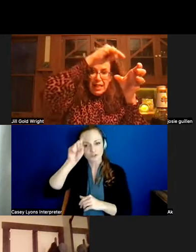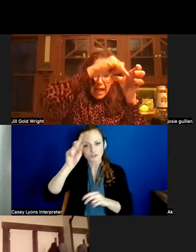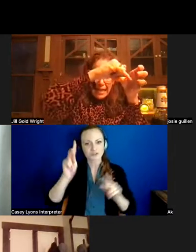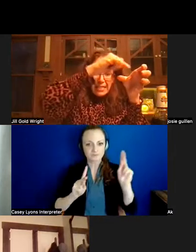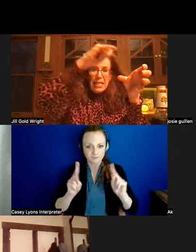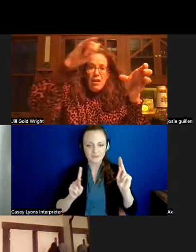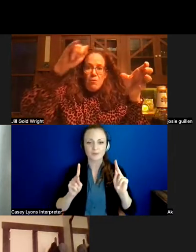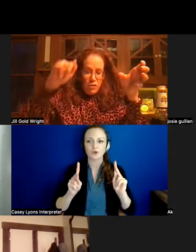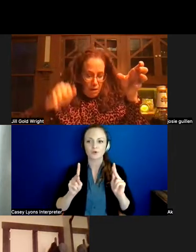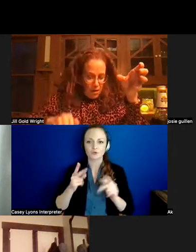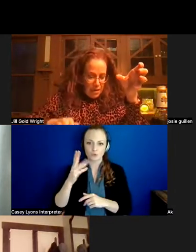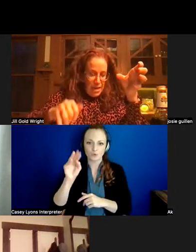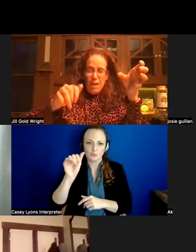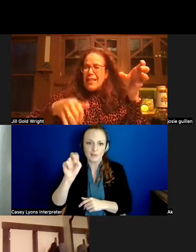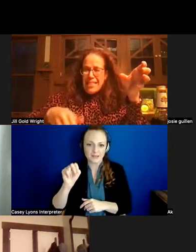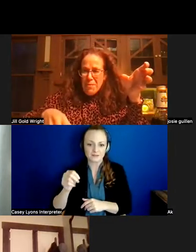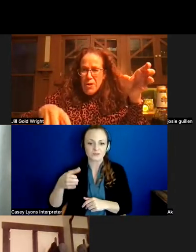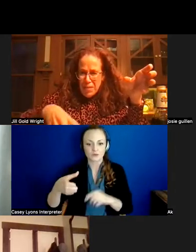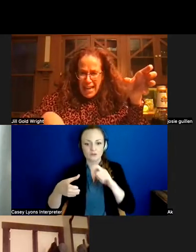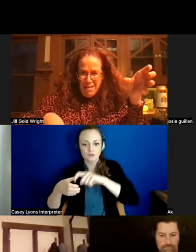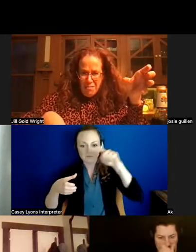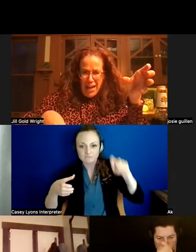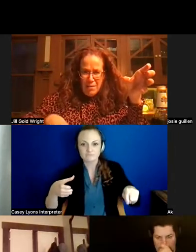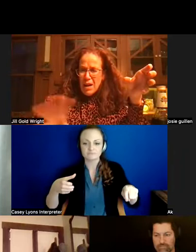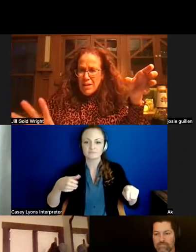19:45:14 Lice. Put a drop on the tape i'm not the table, the plate right, I mean not